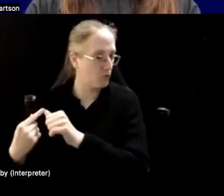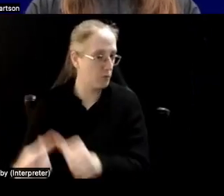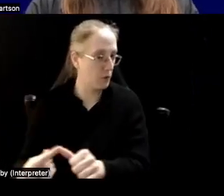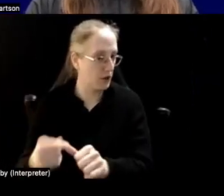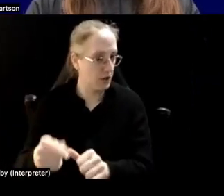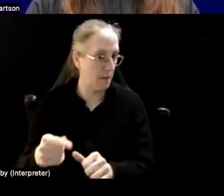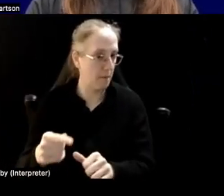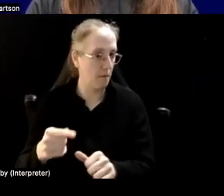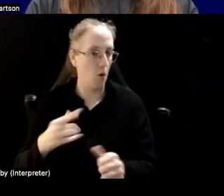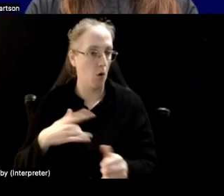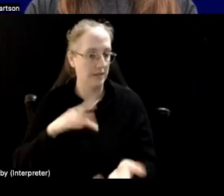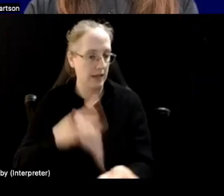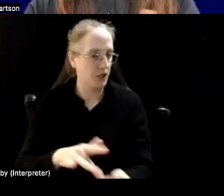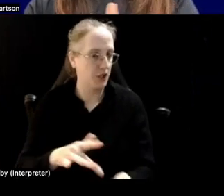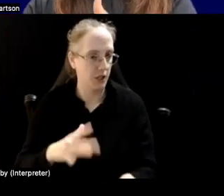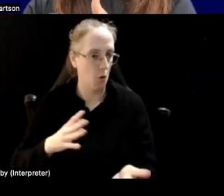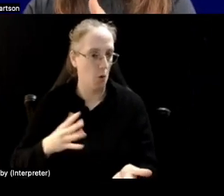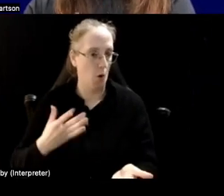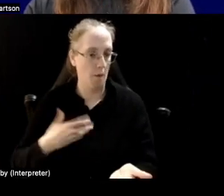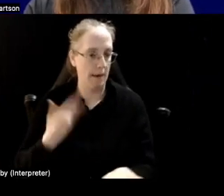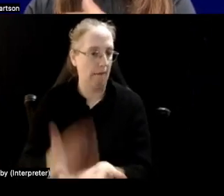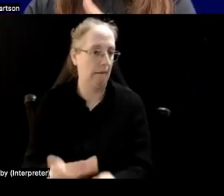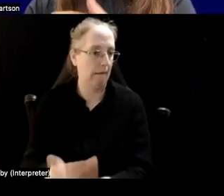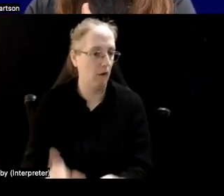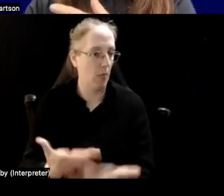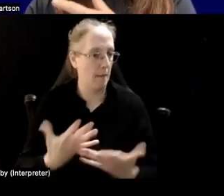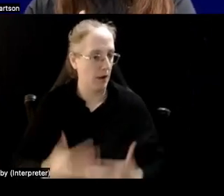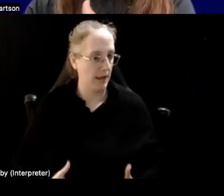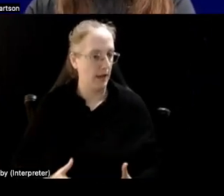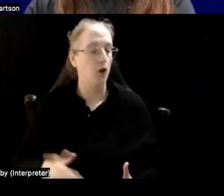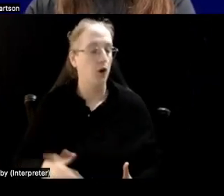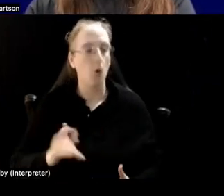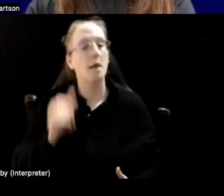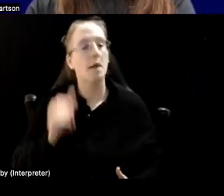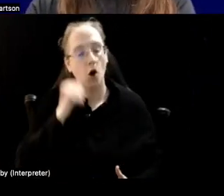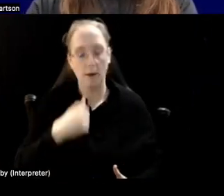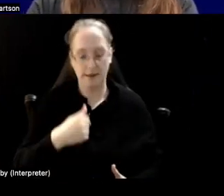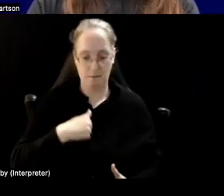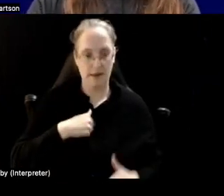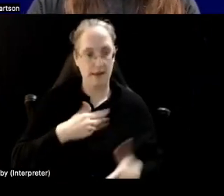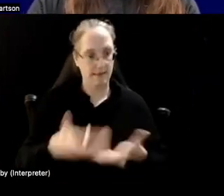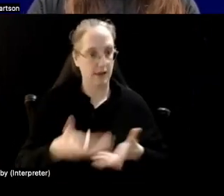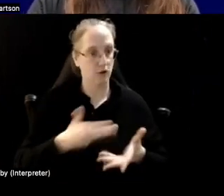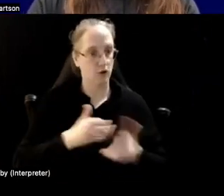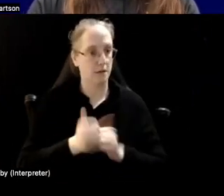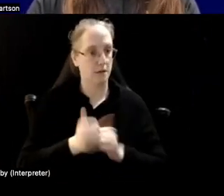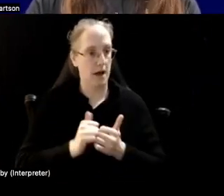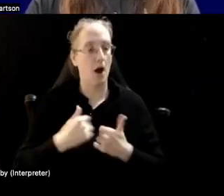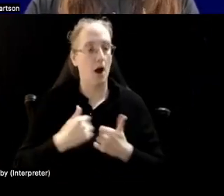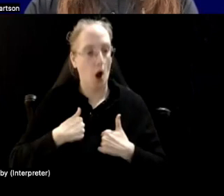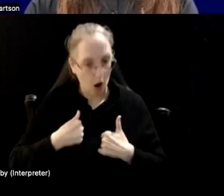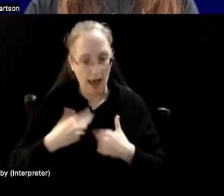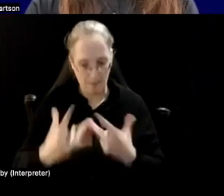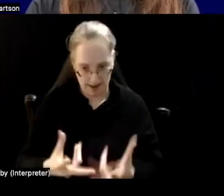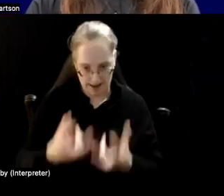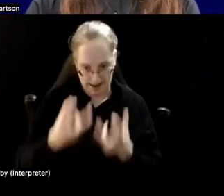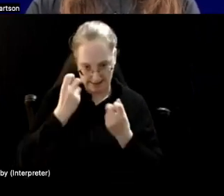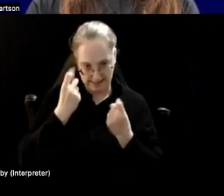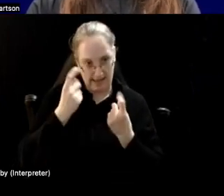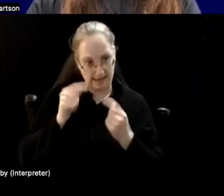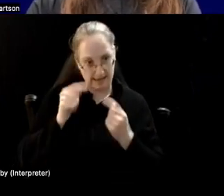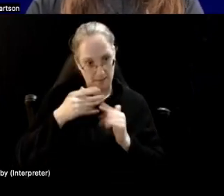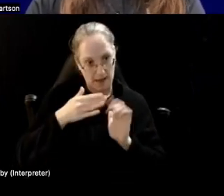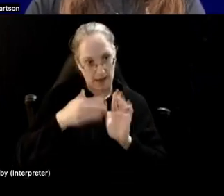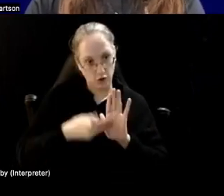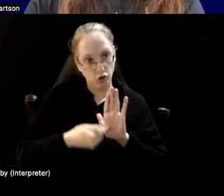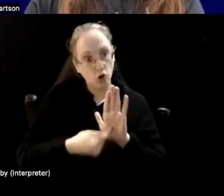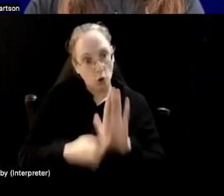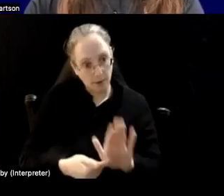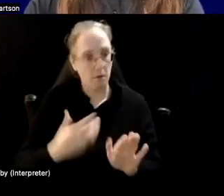or touching in that way, that it's you, their interaction partner, who is doing that to them.